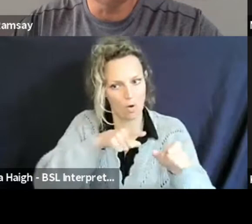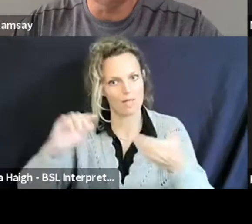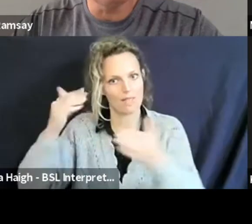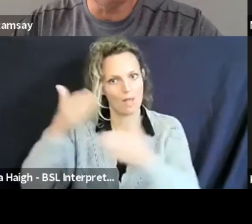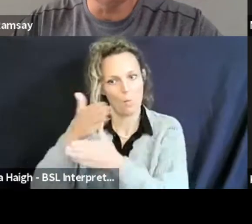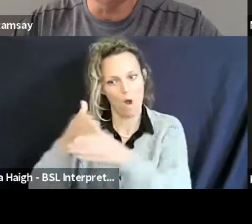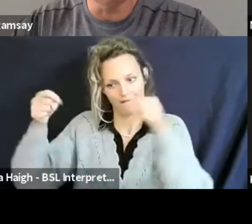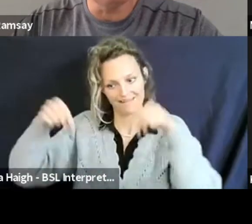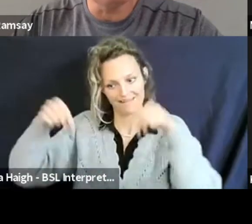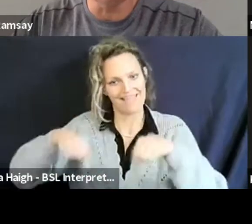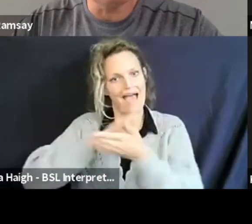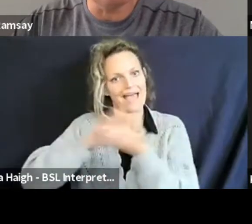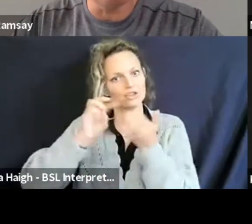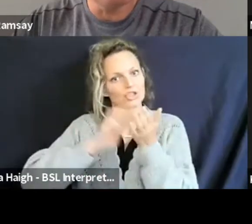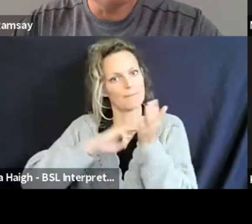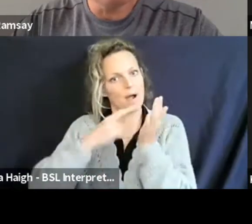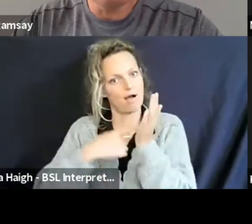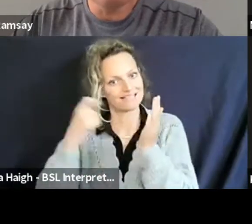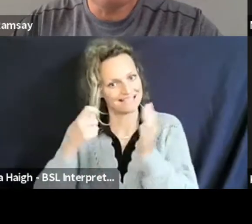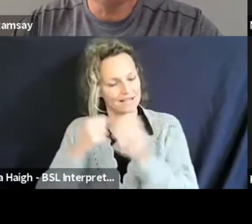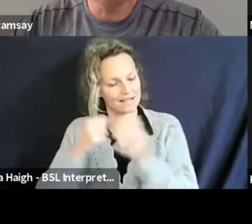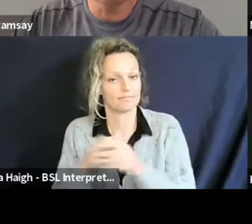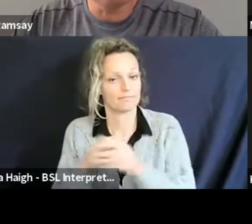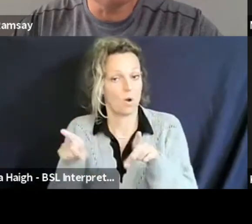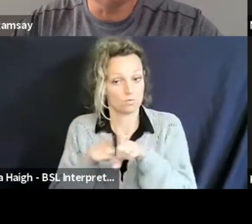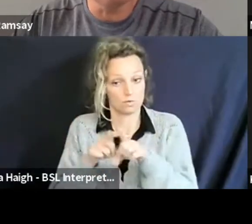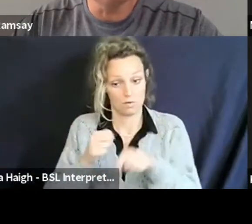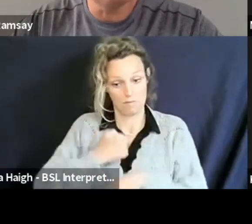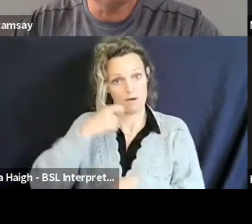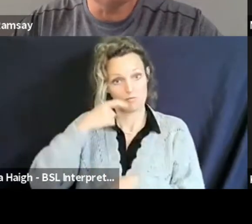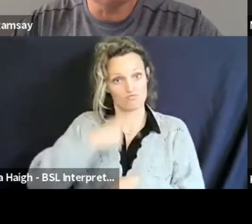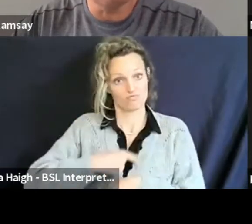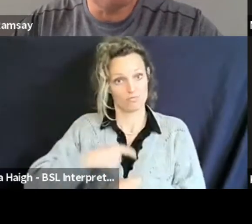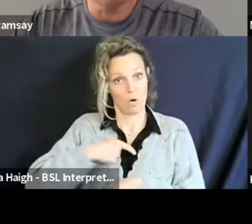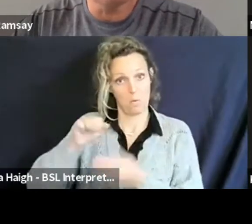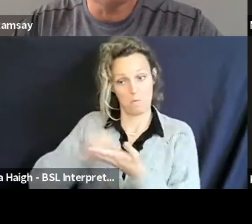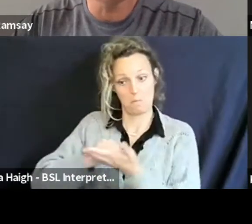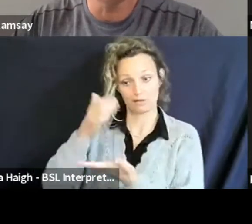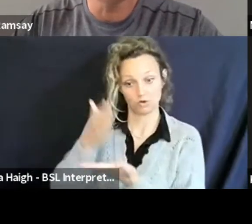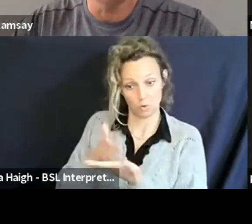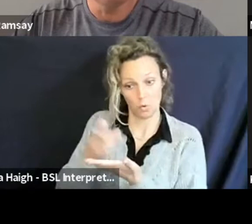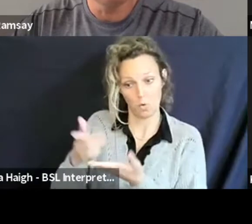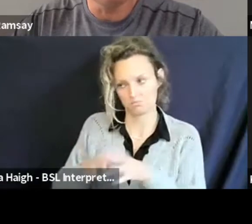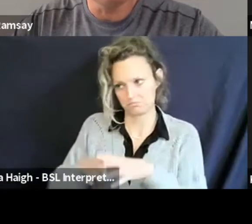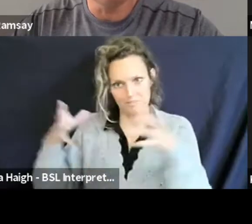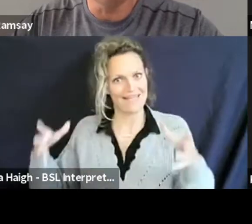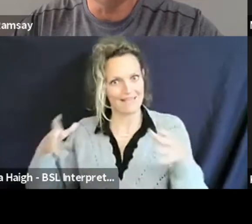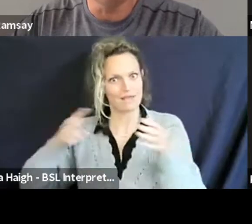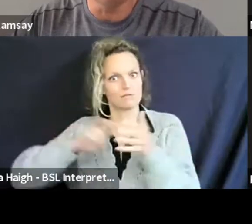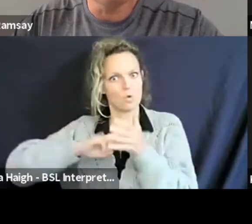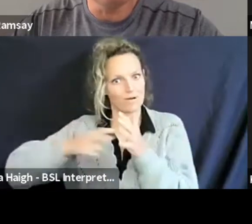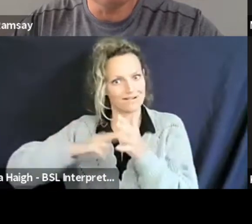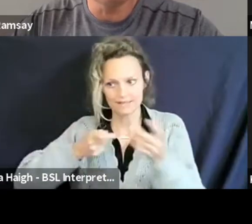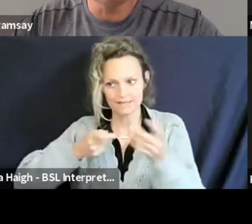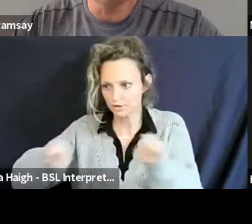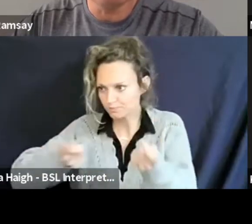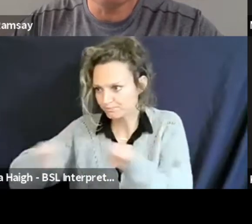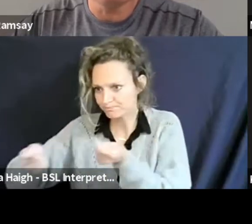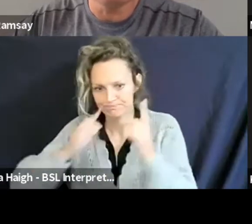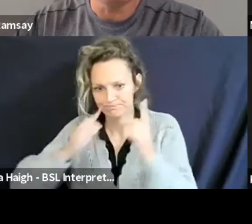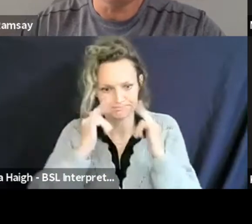So I'm here today, I have the responsibility but I have passionate about improving the lived experience